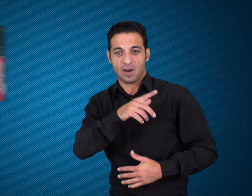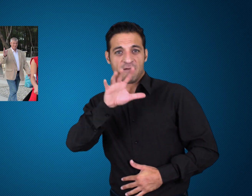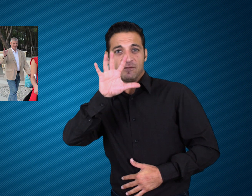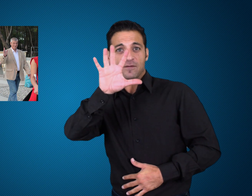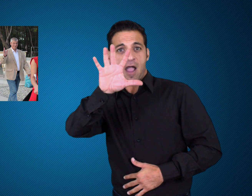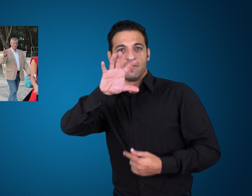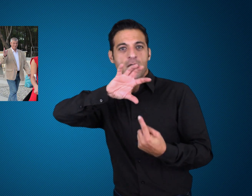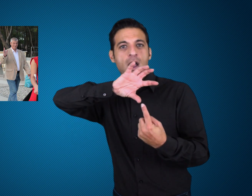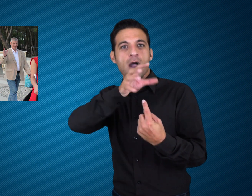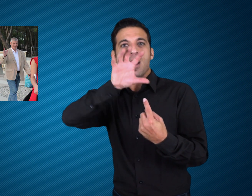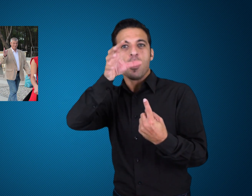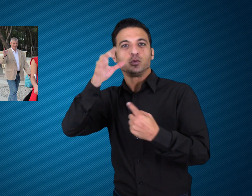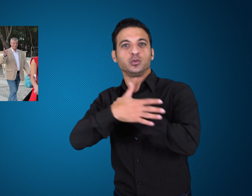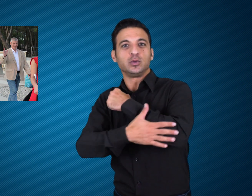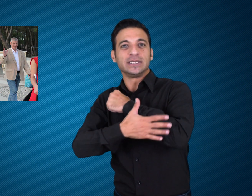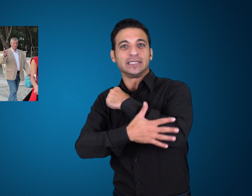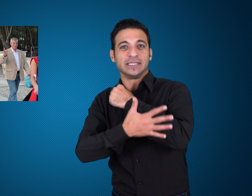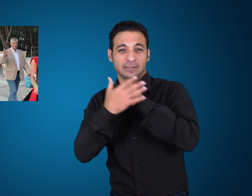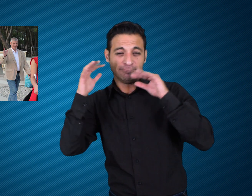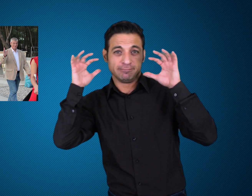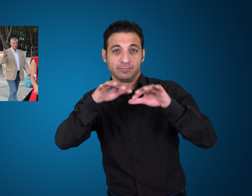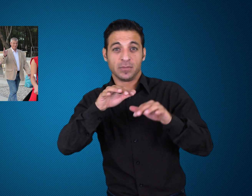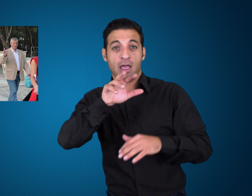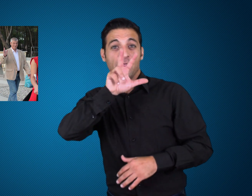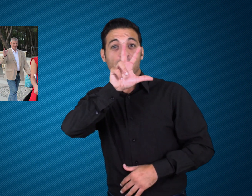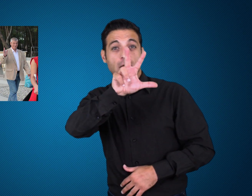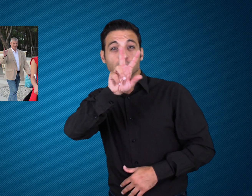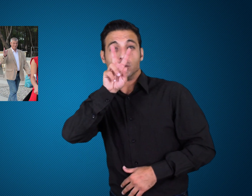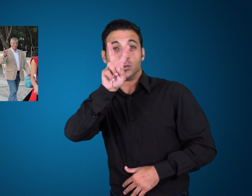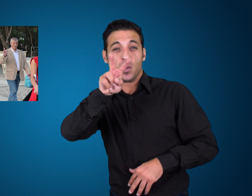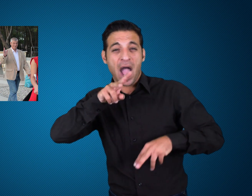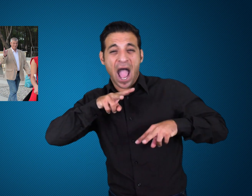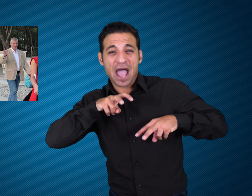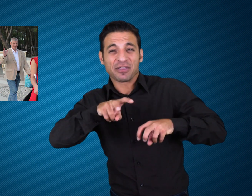Thirty-two athletes from five countries